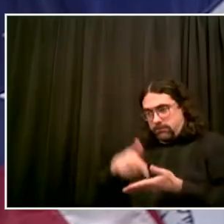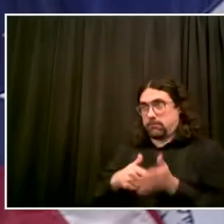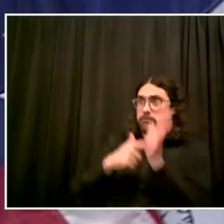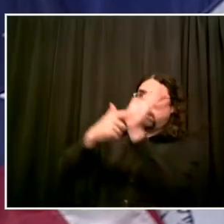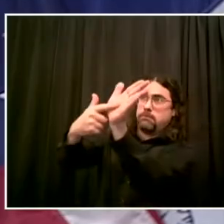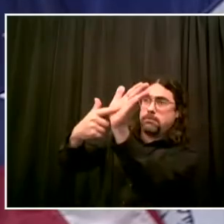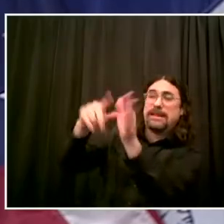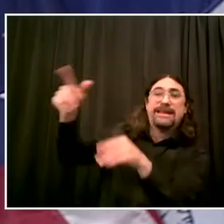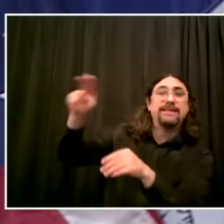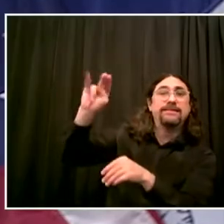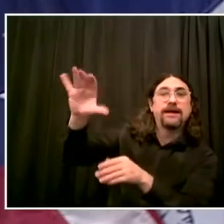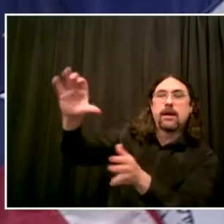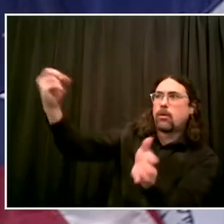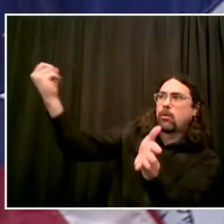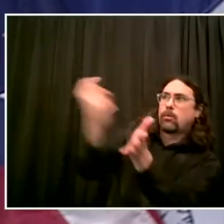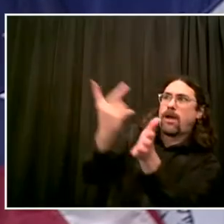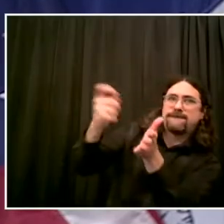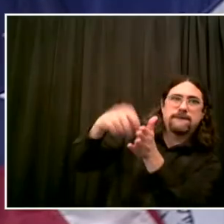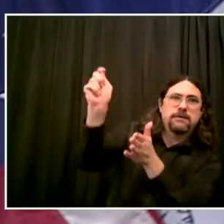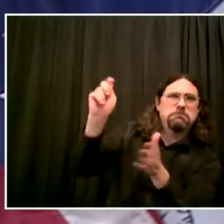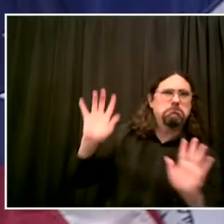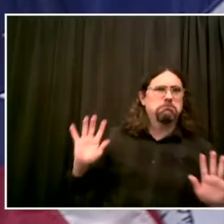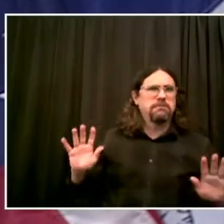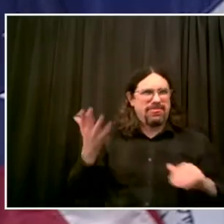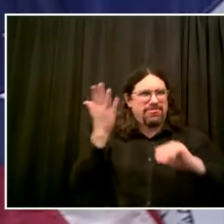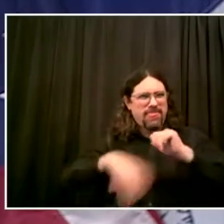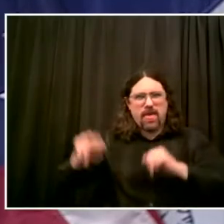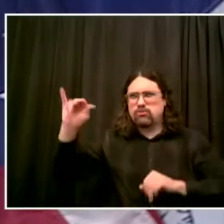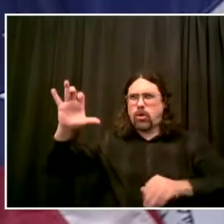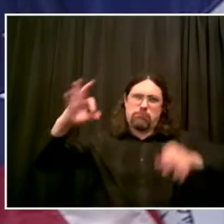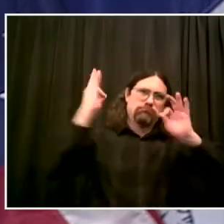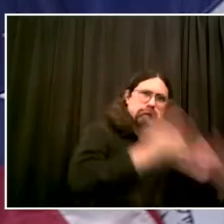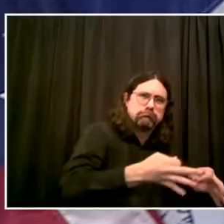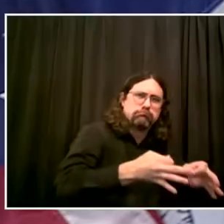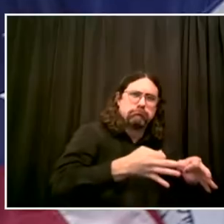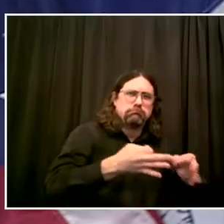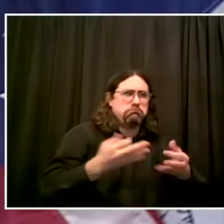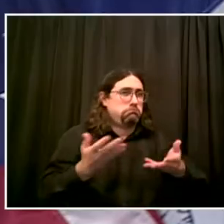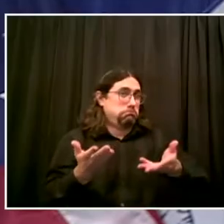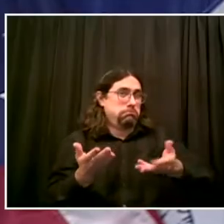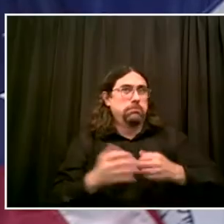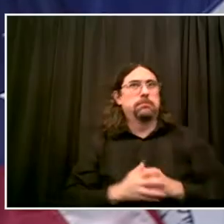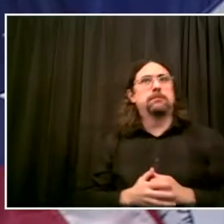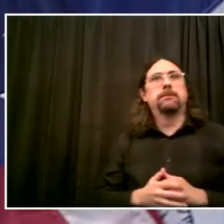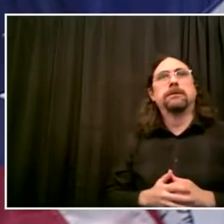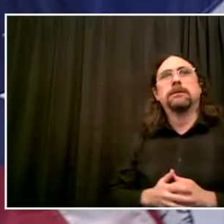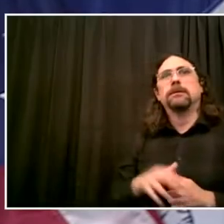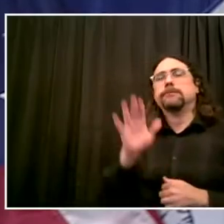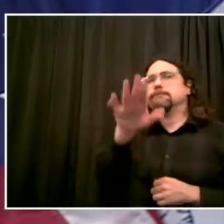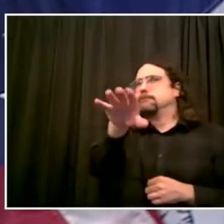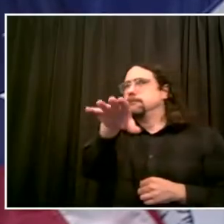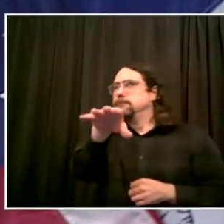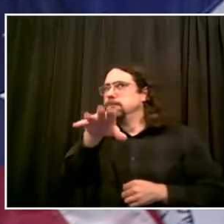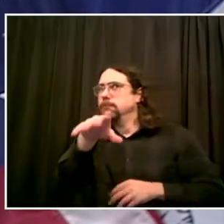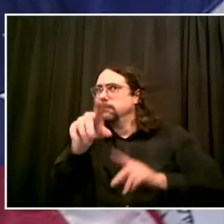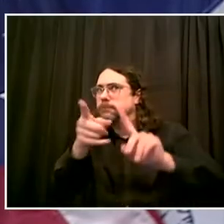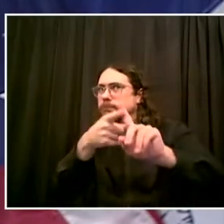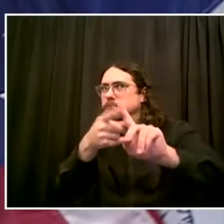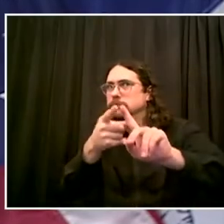THE NOTION OF A DOORS BEING A SOLUTION FOR